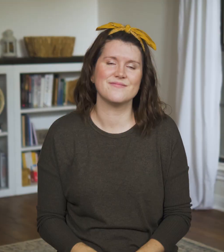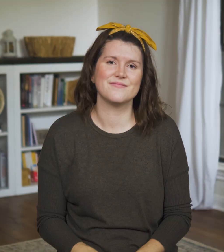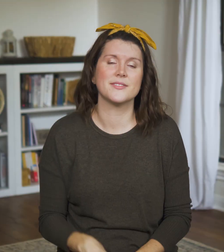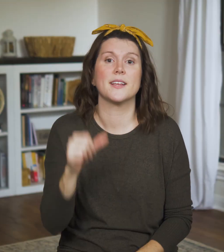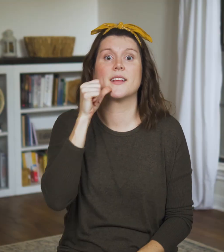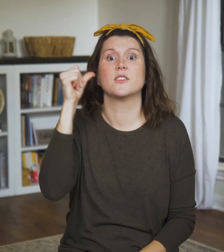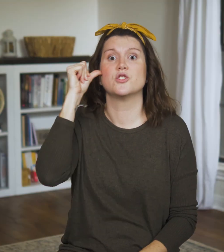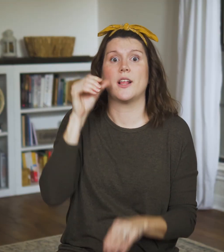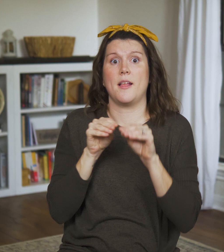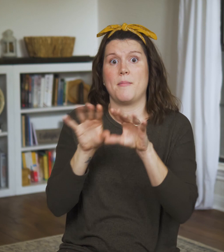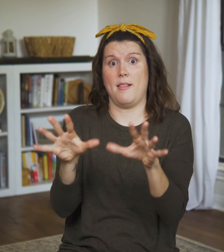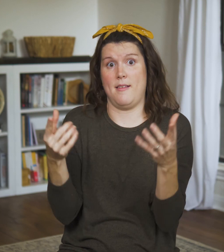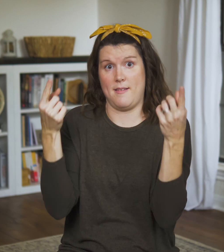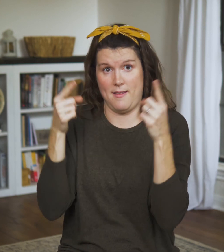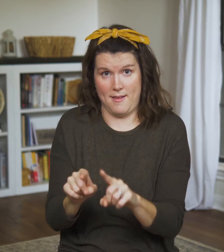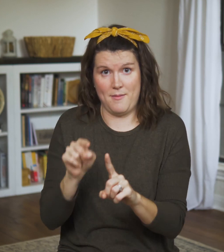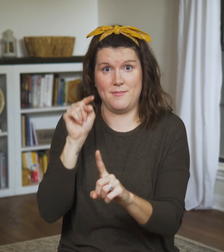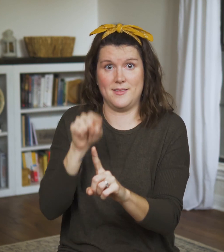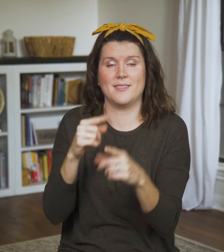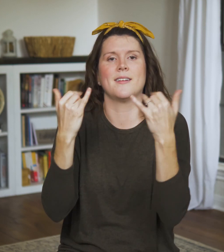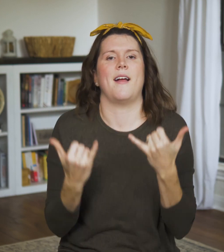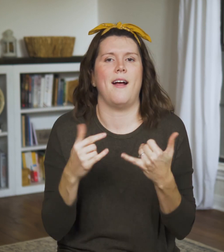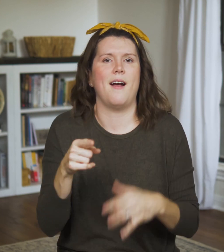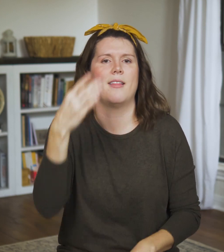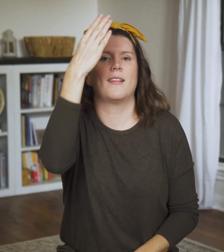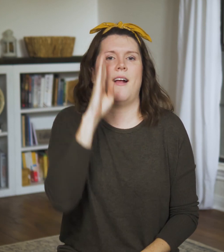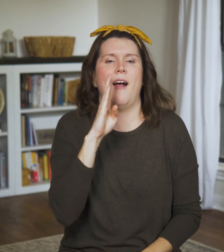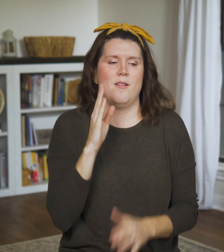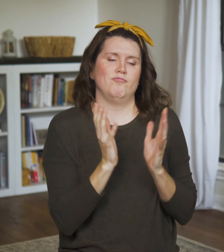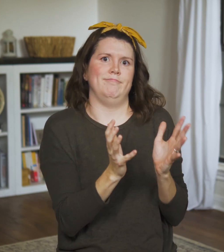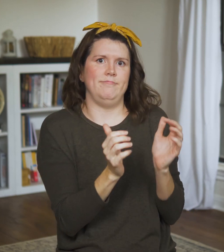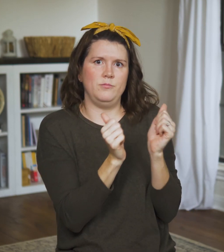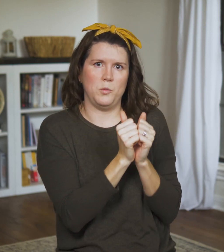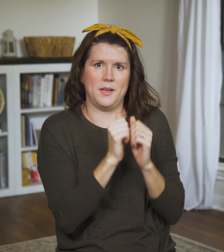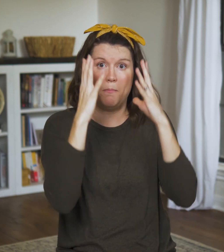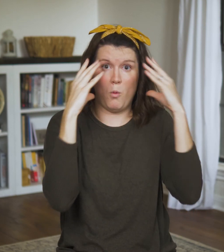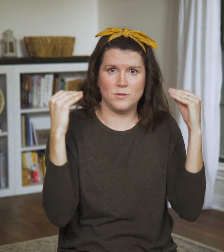Yesterday closed with a plague